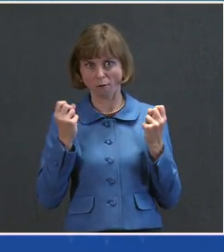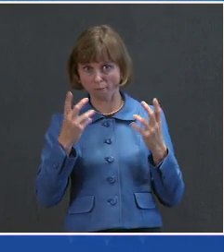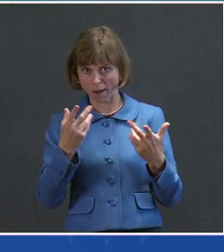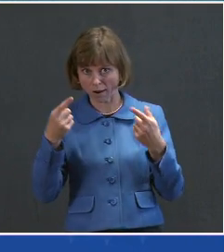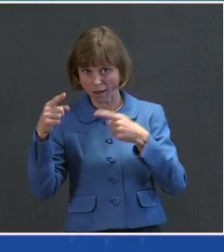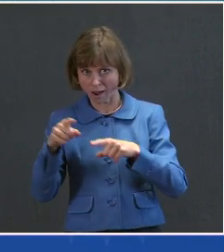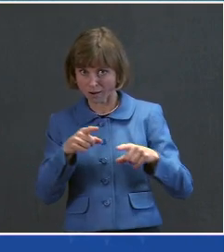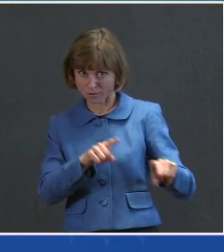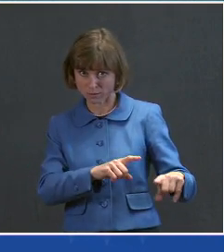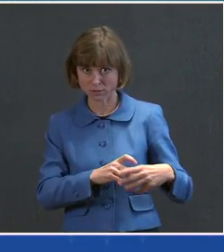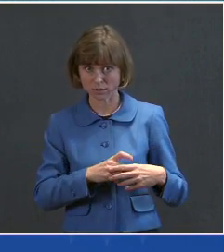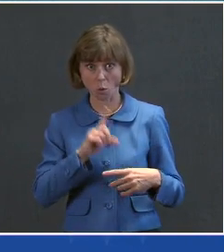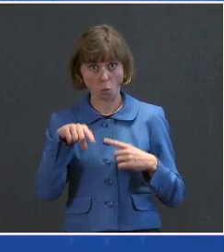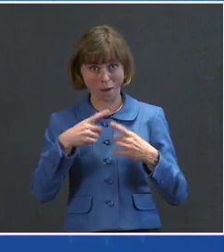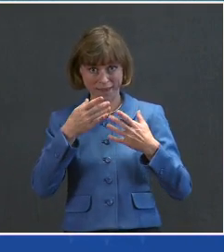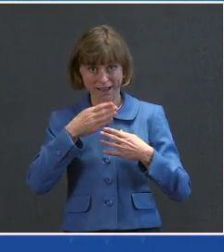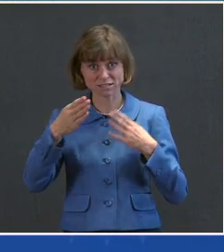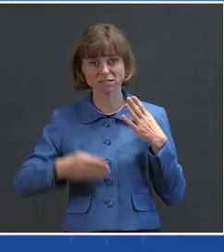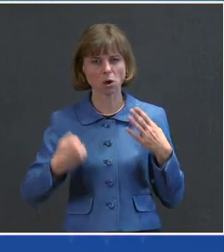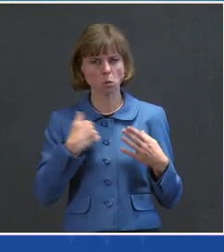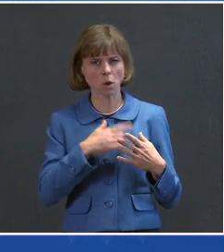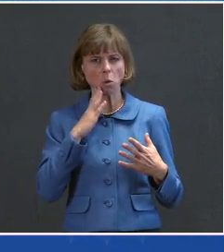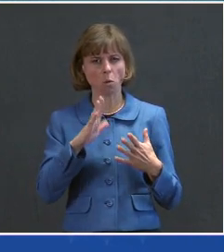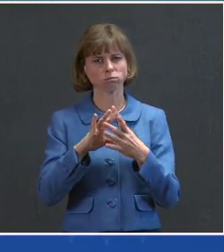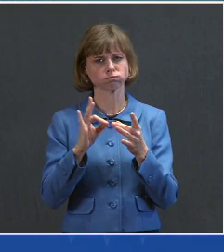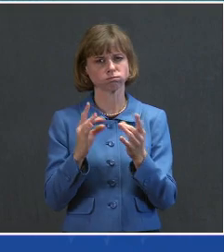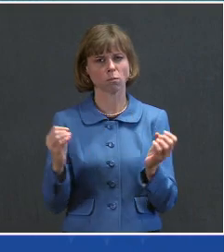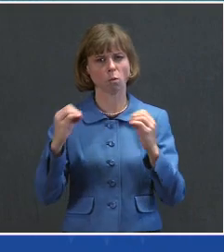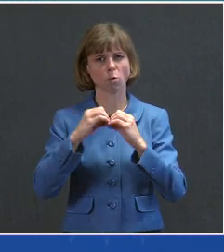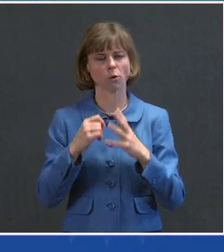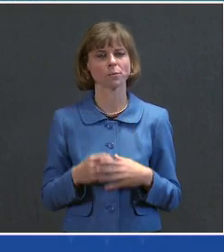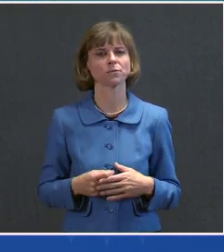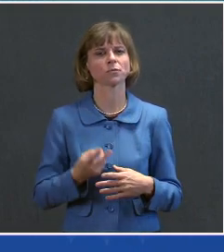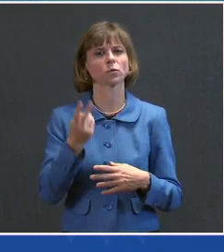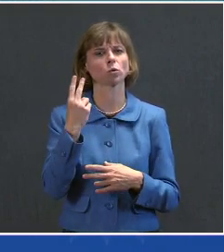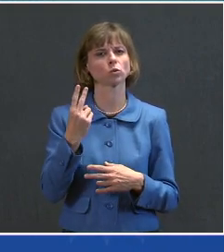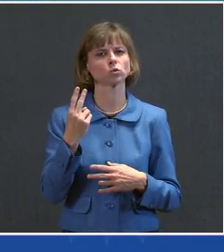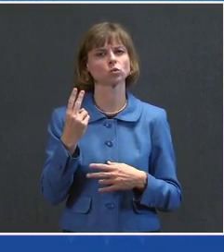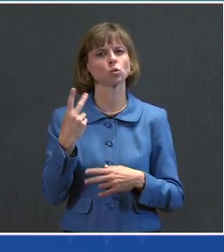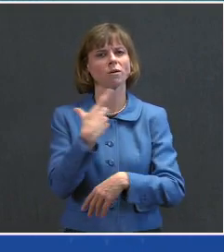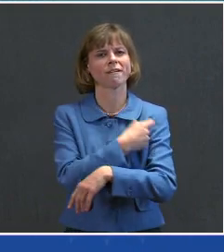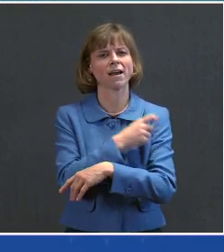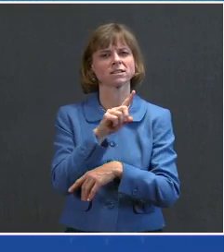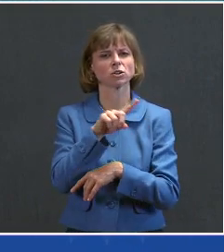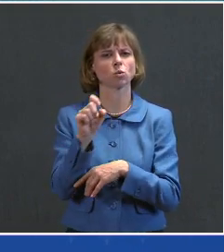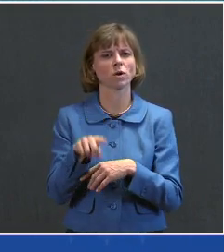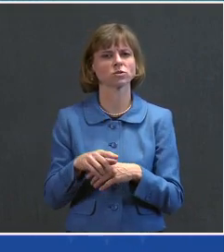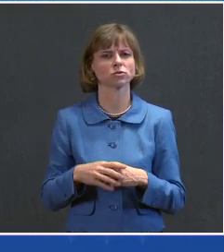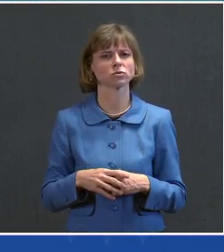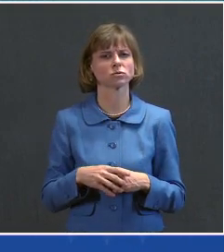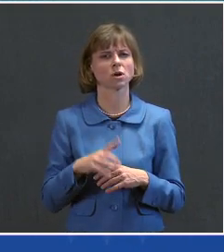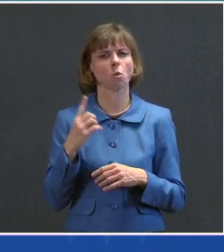Go ahead. >> The Press: Thank you, Jen. Ms. Psaki: We'll come back to you. The Press: Two vaccine questions -- Ms. Psaki: Sure. The Press: -- and one from someone who's not in the room